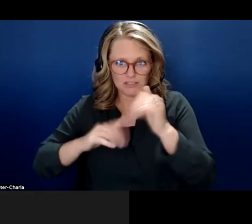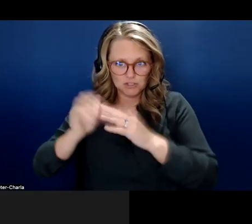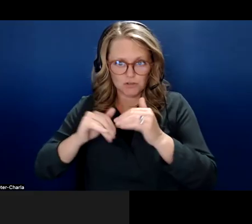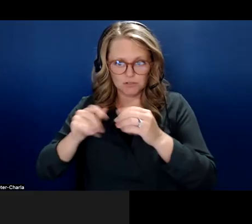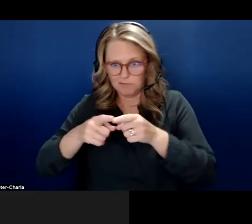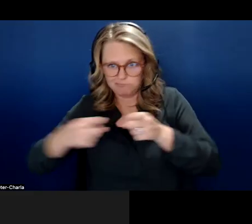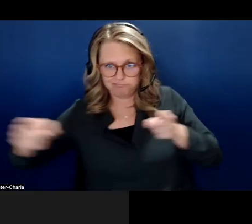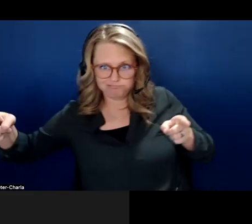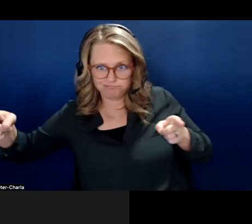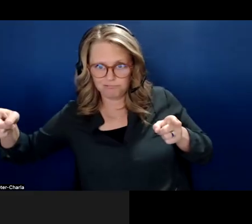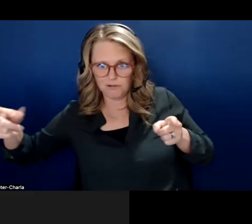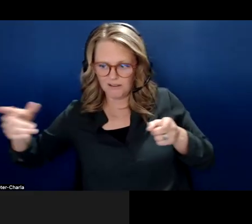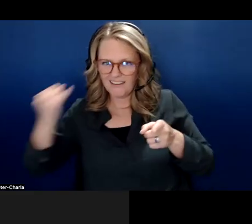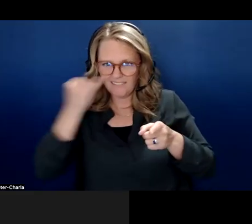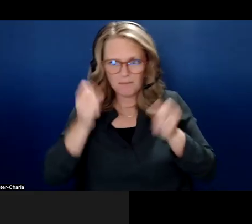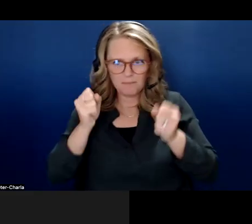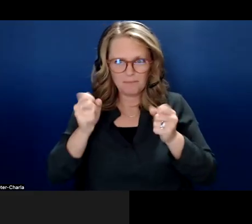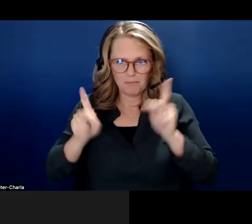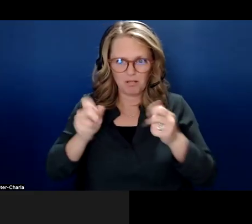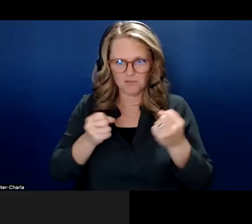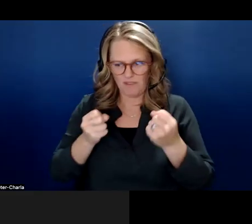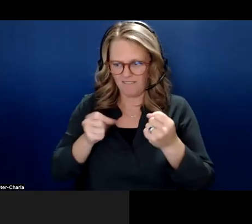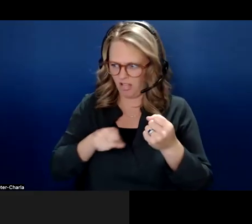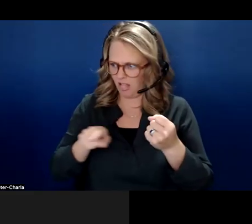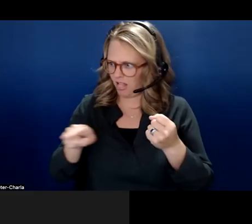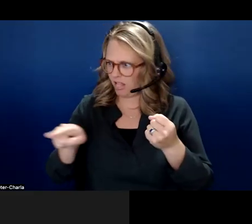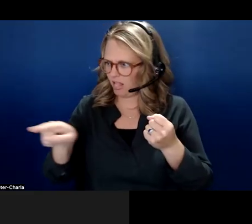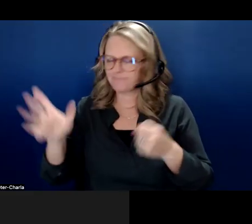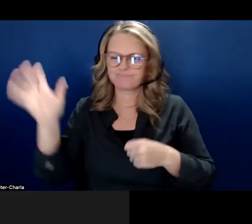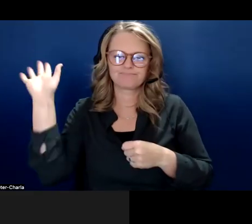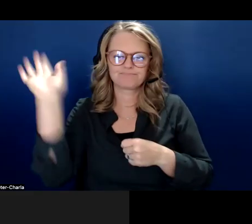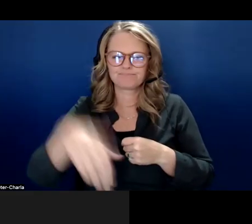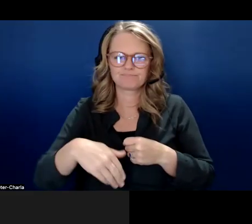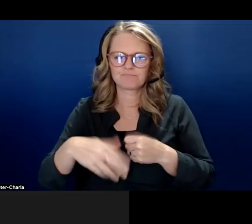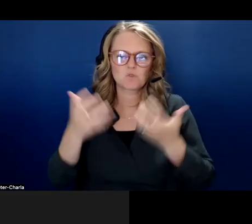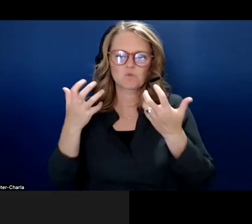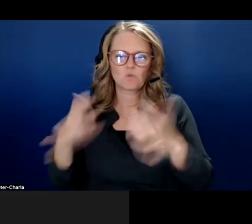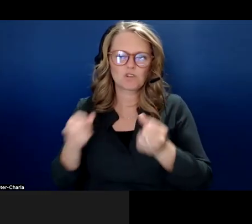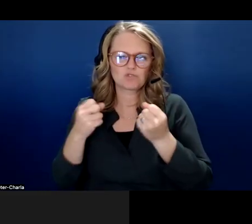then people start saying, "Well that's it. I'm not gonna go to South Federal anymore." You know what I mean?